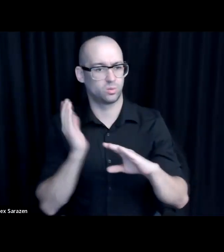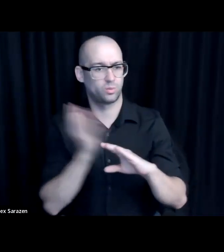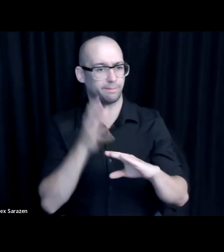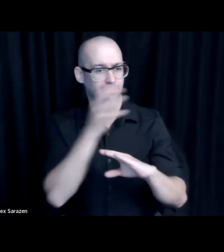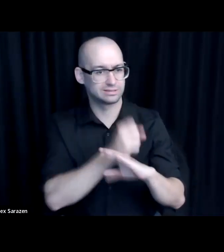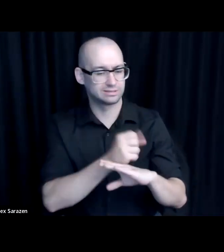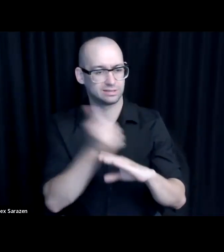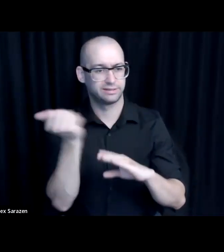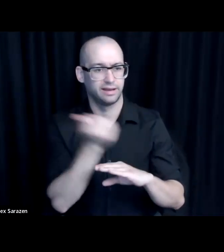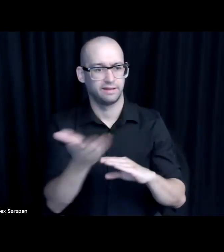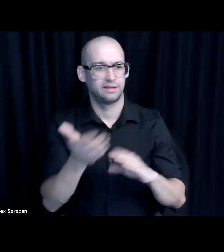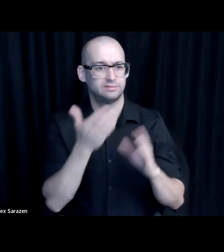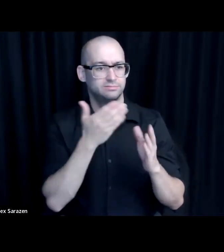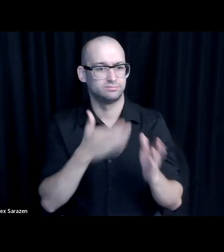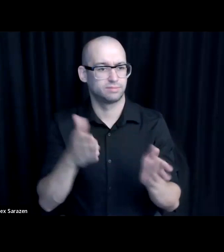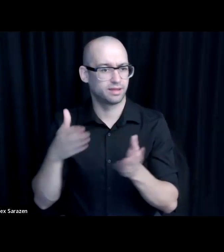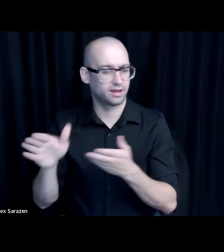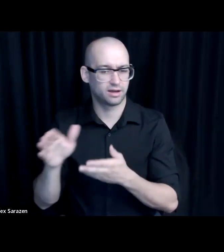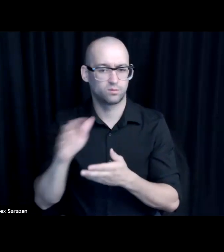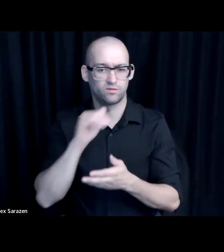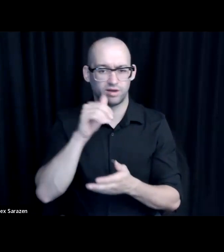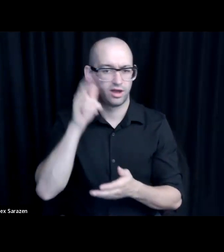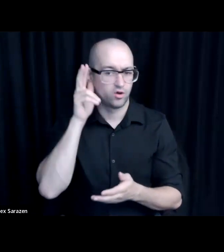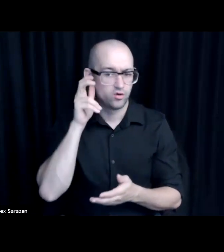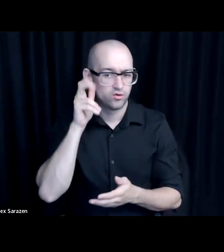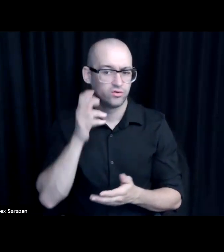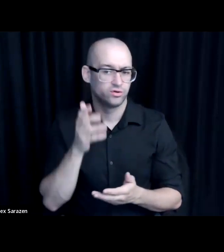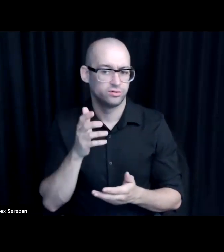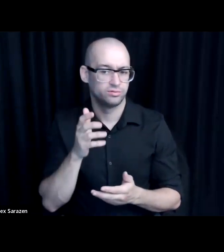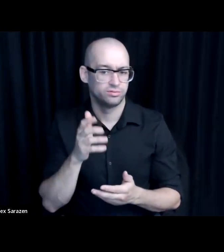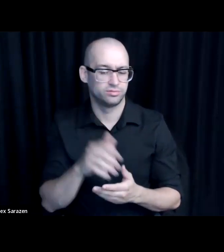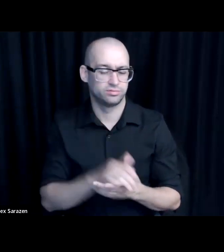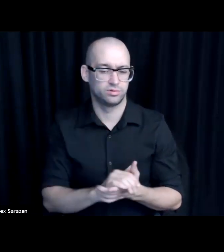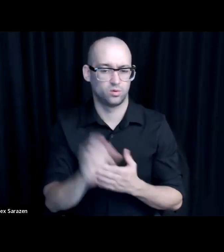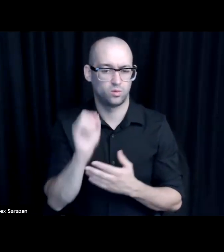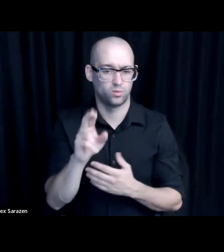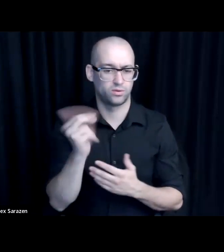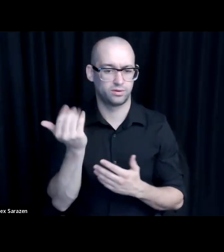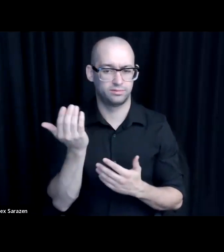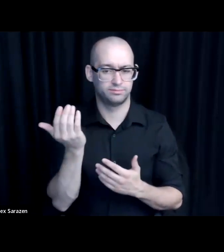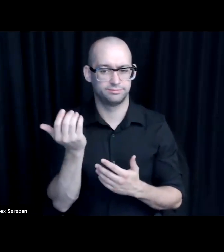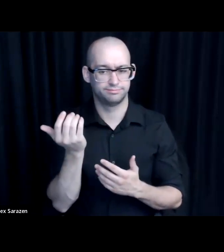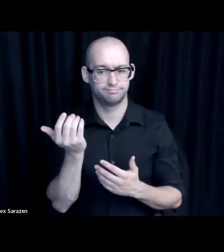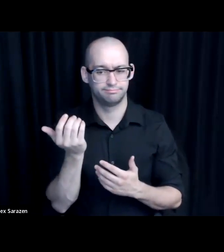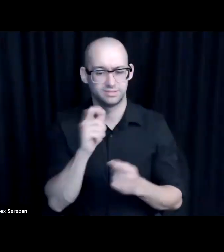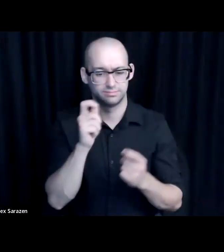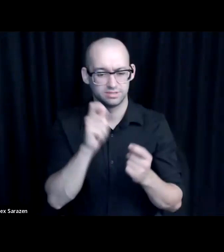we might have not heard correctly or any, you know, specific kinds and types of partnerships